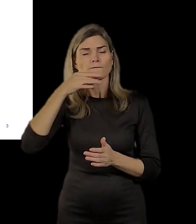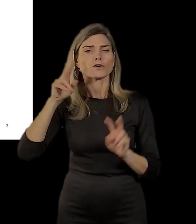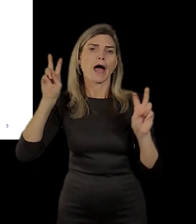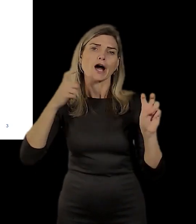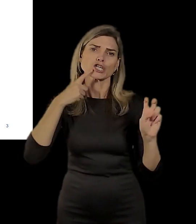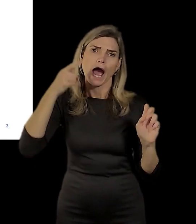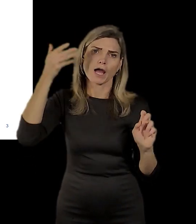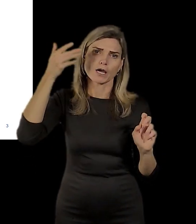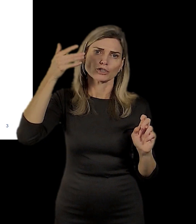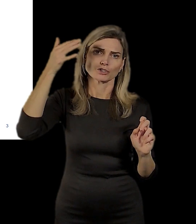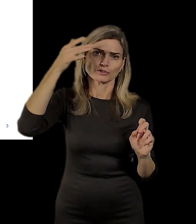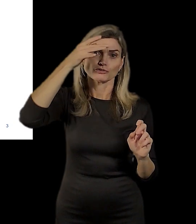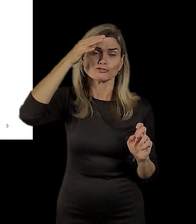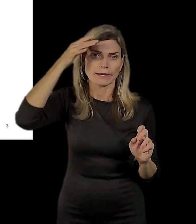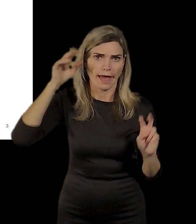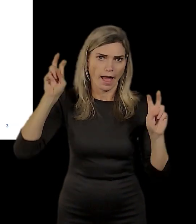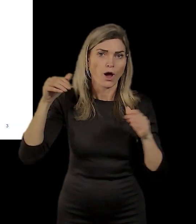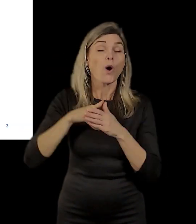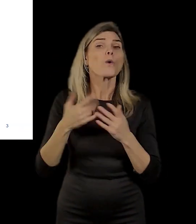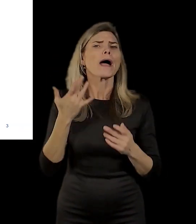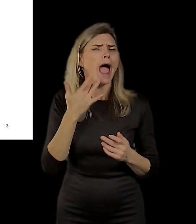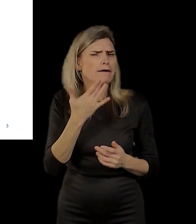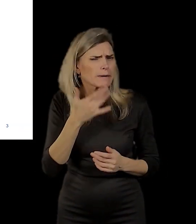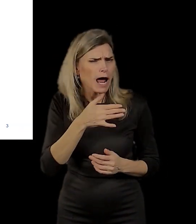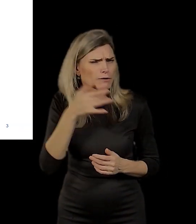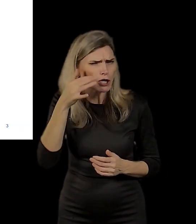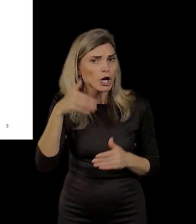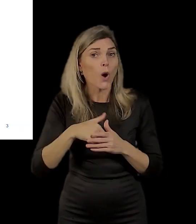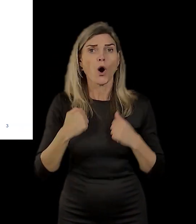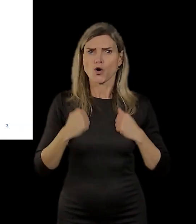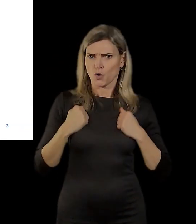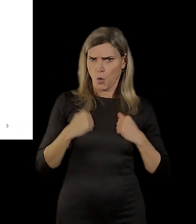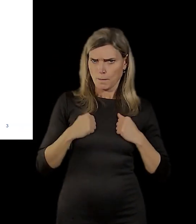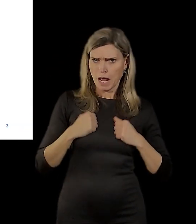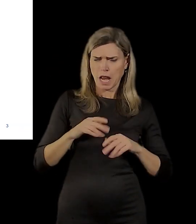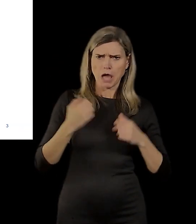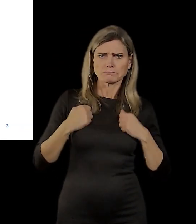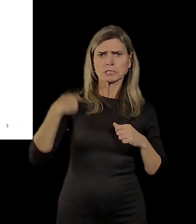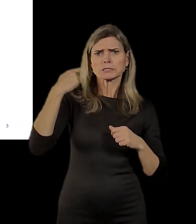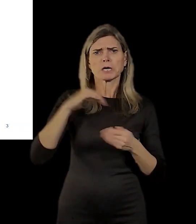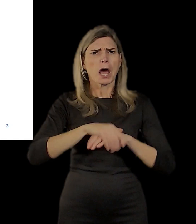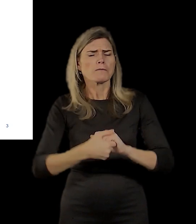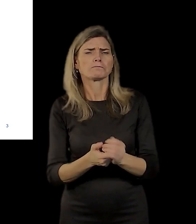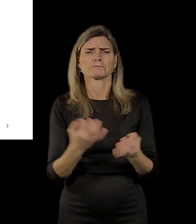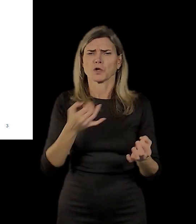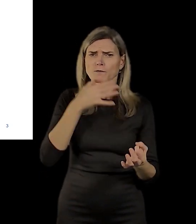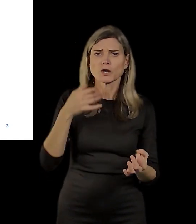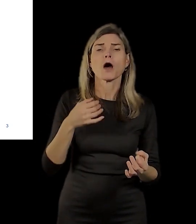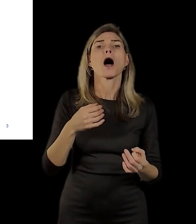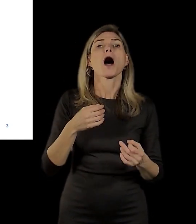me, which says something about the need for drinking water in households.